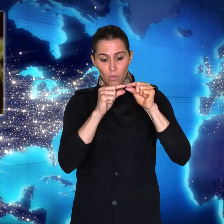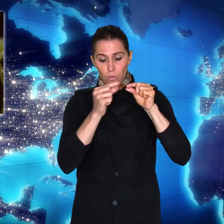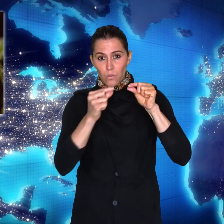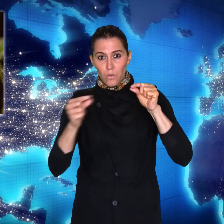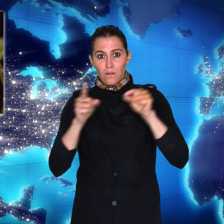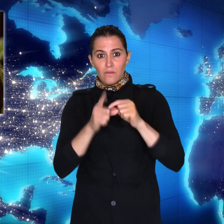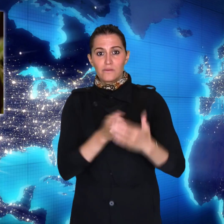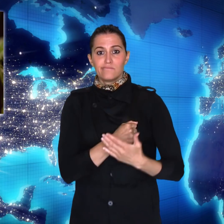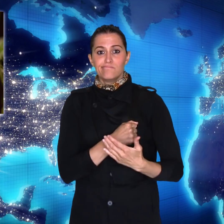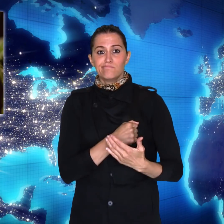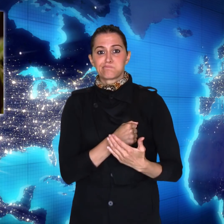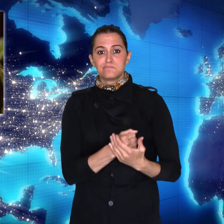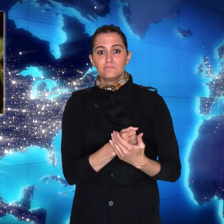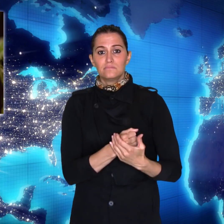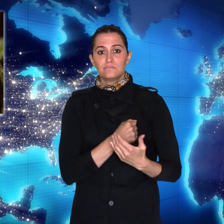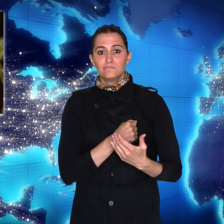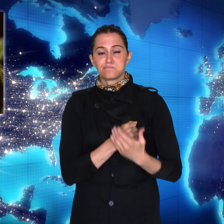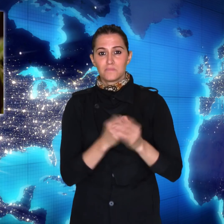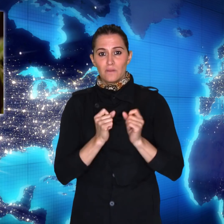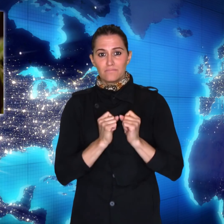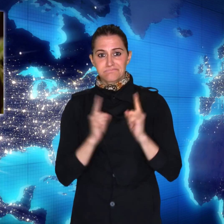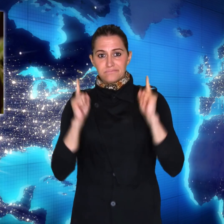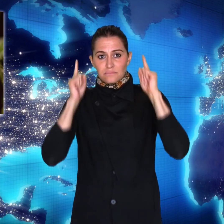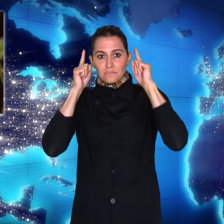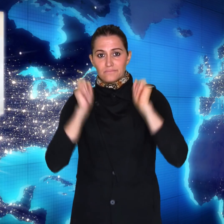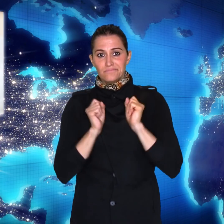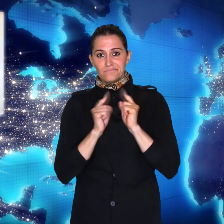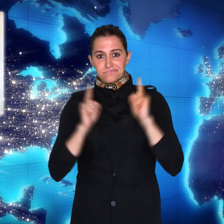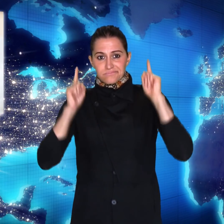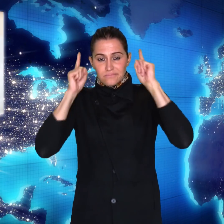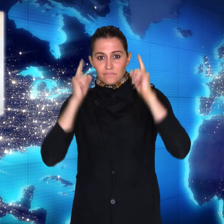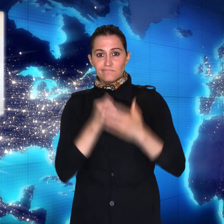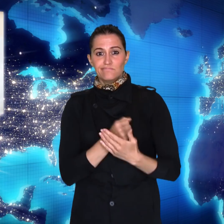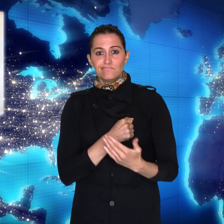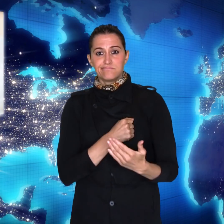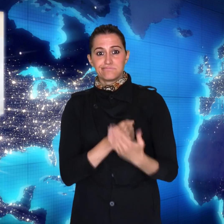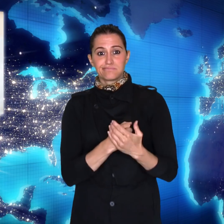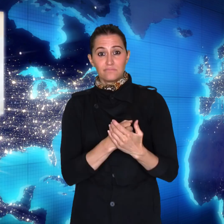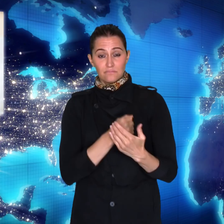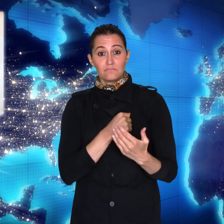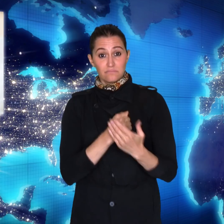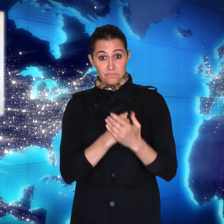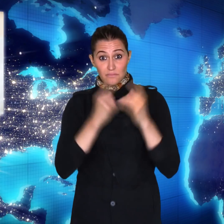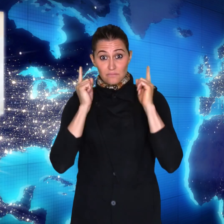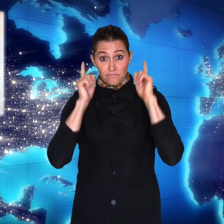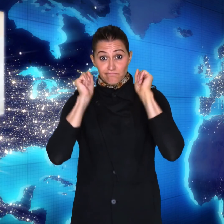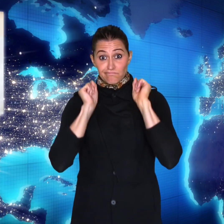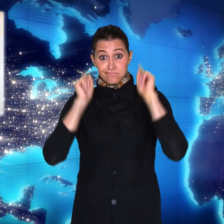arteries supplying blood to his brain